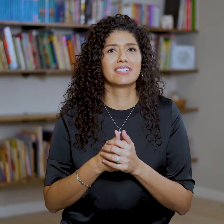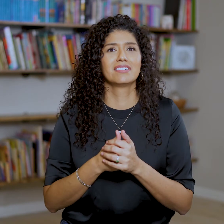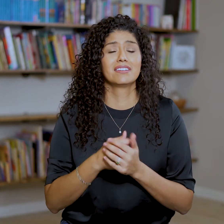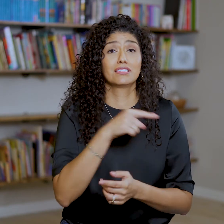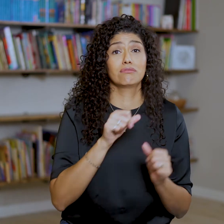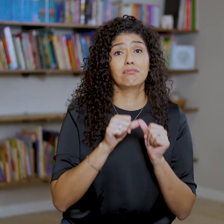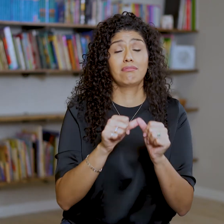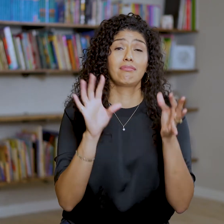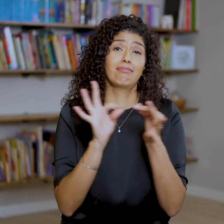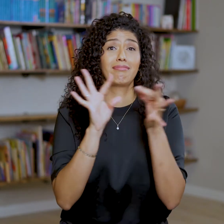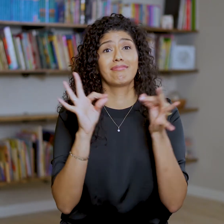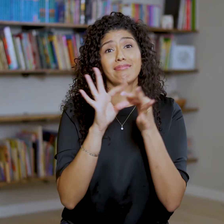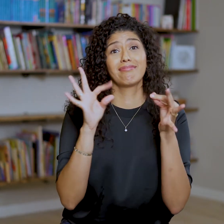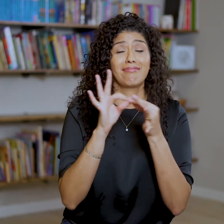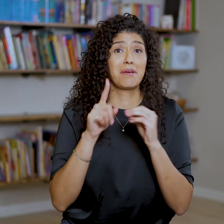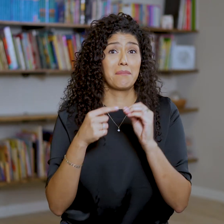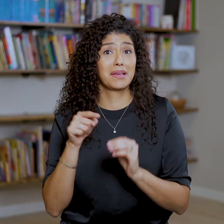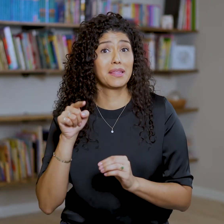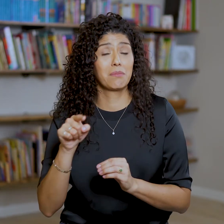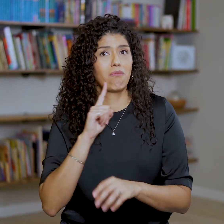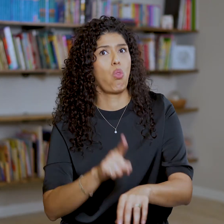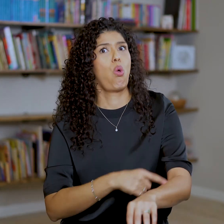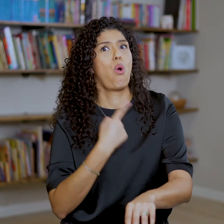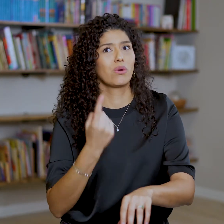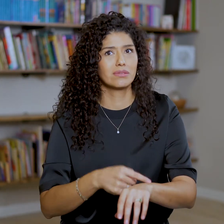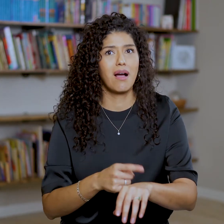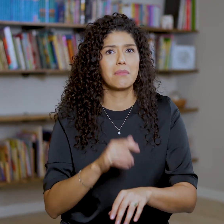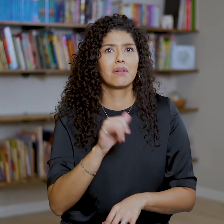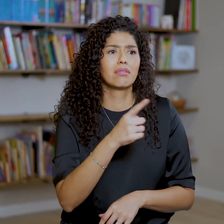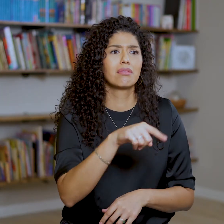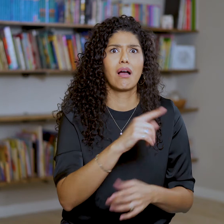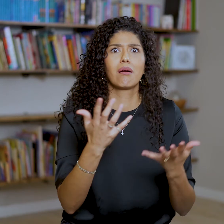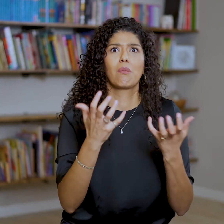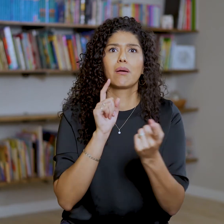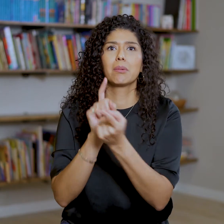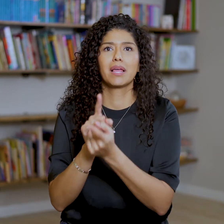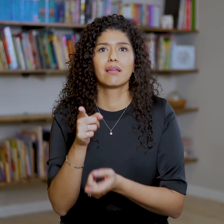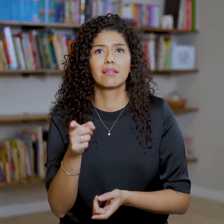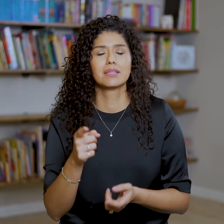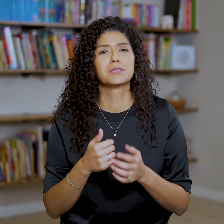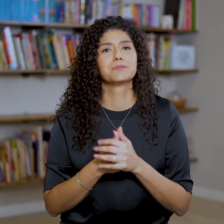She goes on about him for so long that they want to meet him!